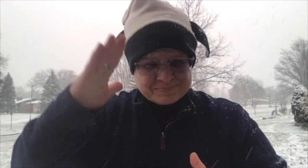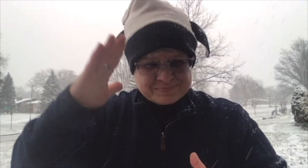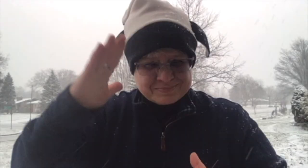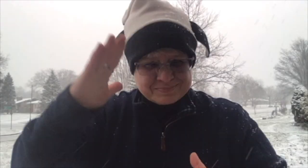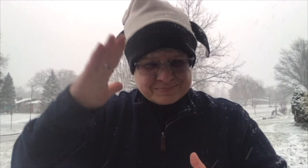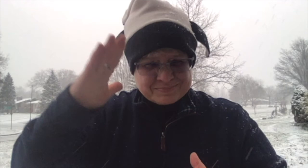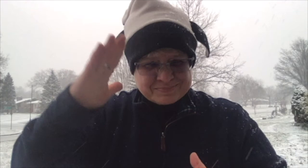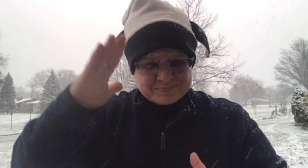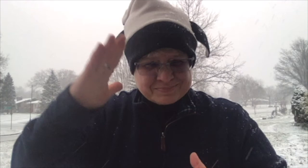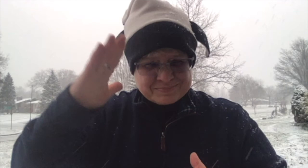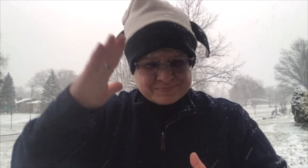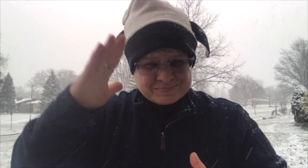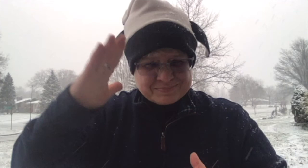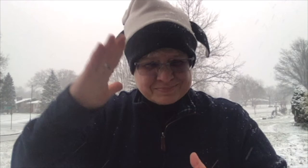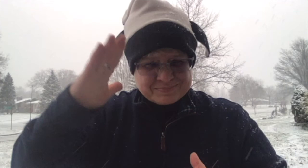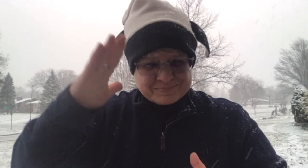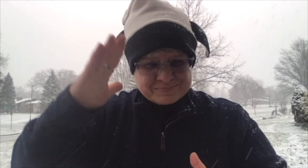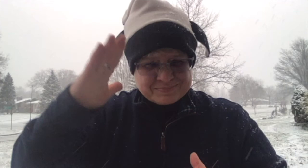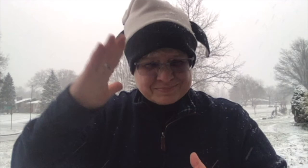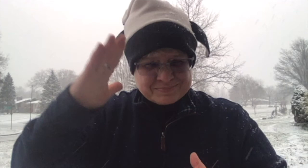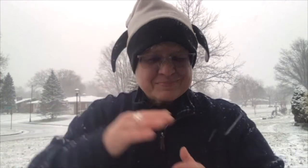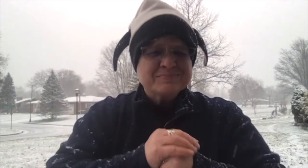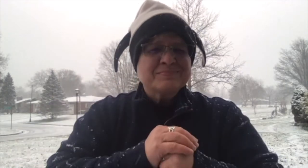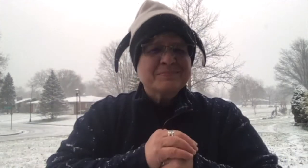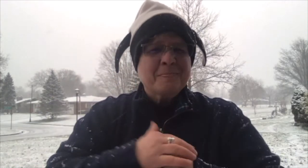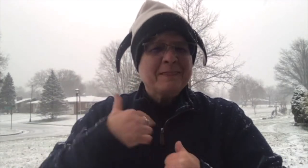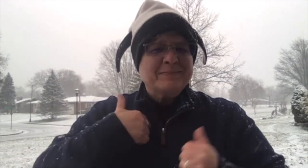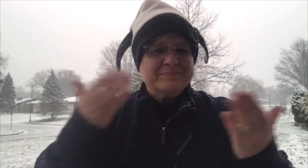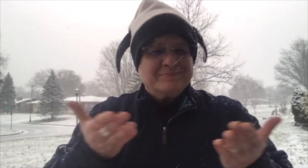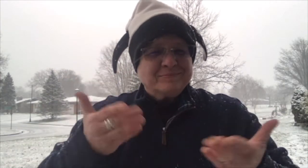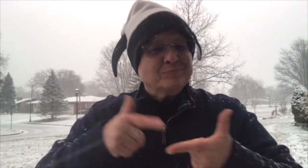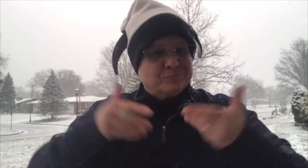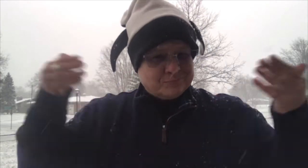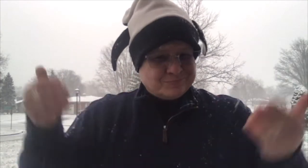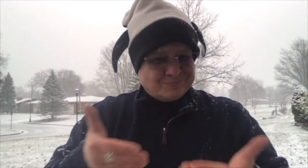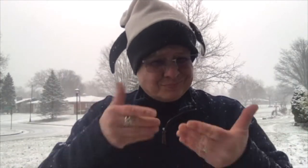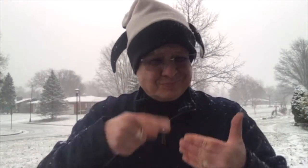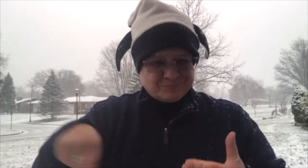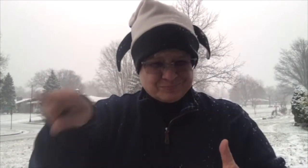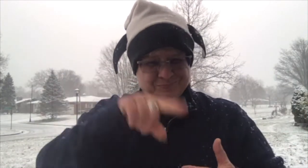p.m estes appears on screen signing standing outside wearing a winter hat hello i am here